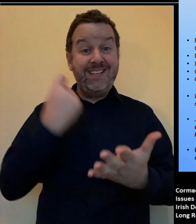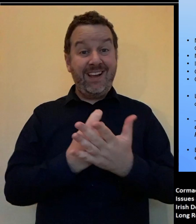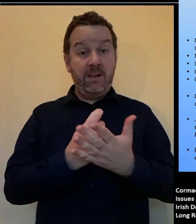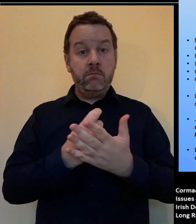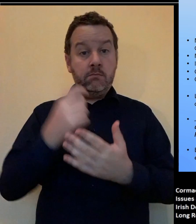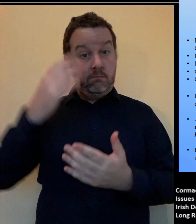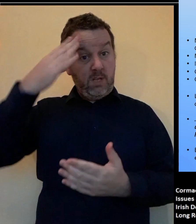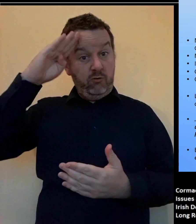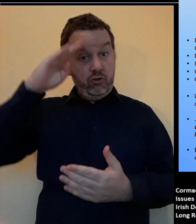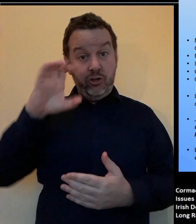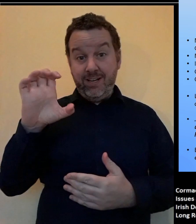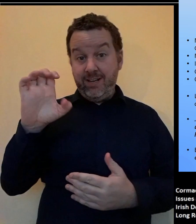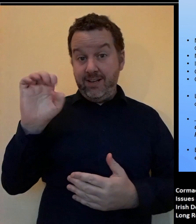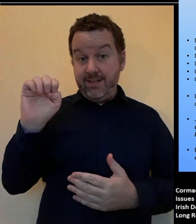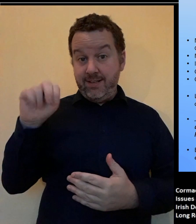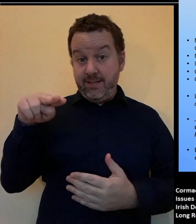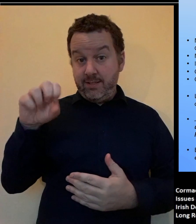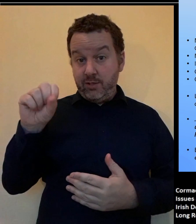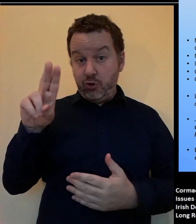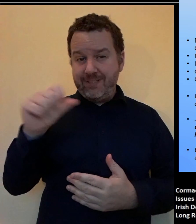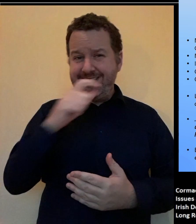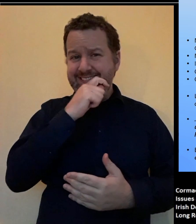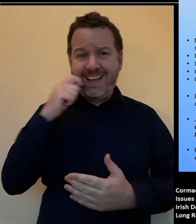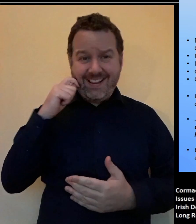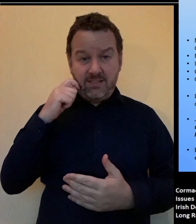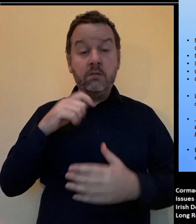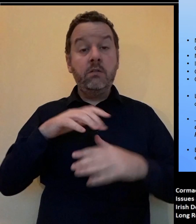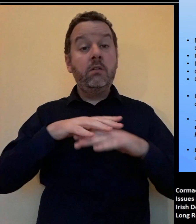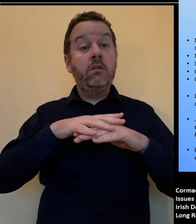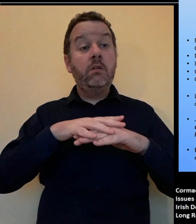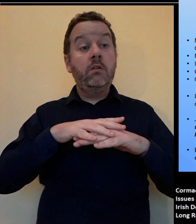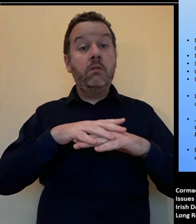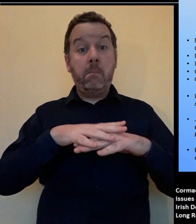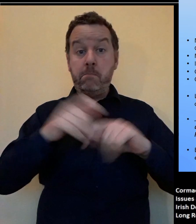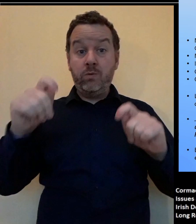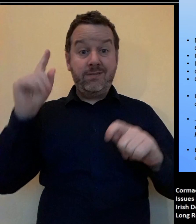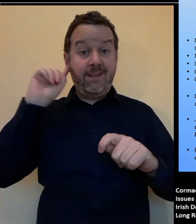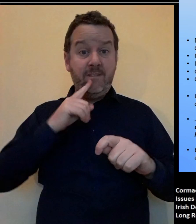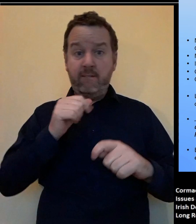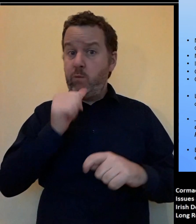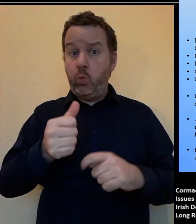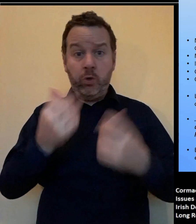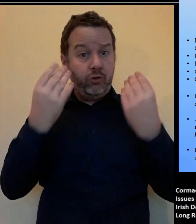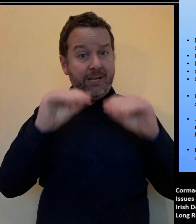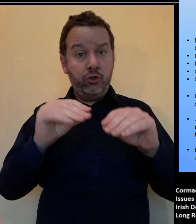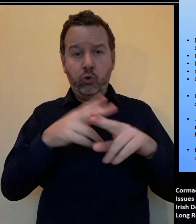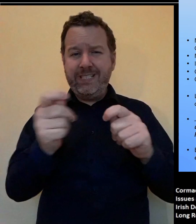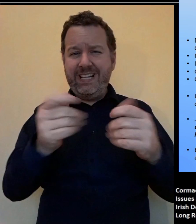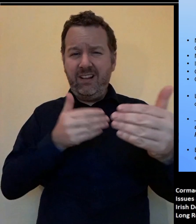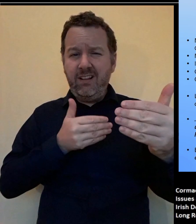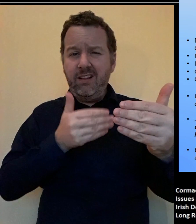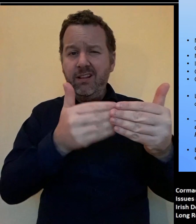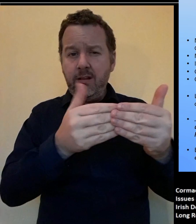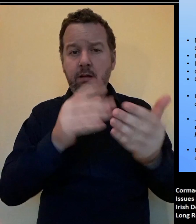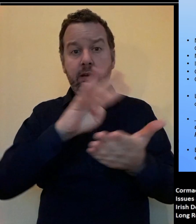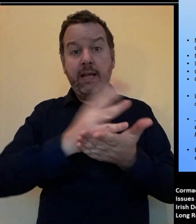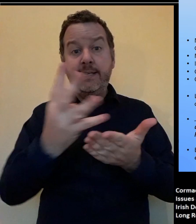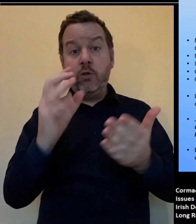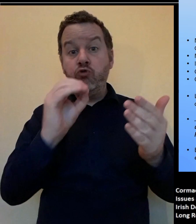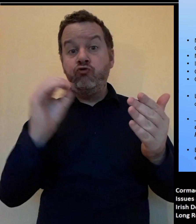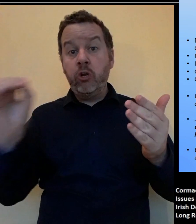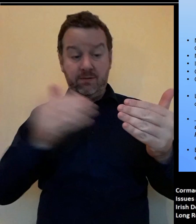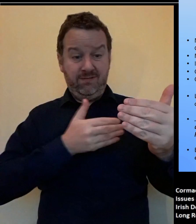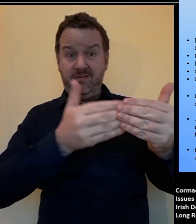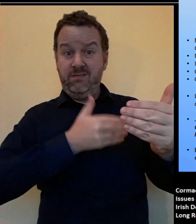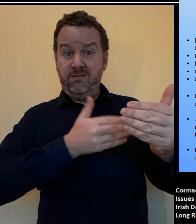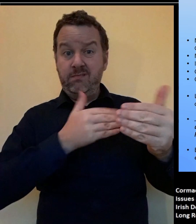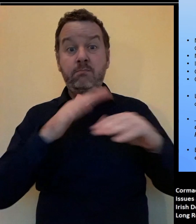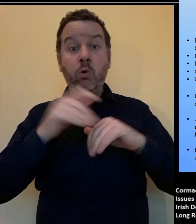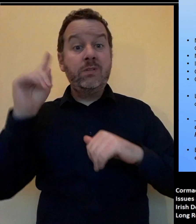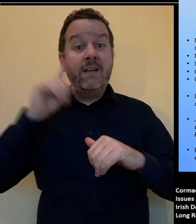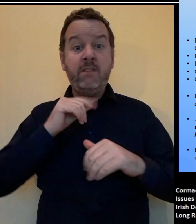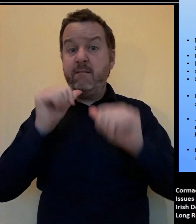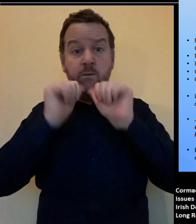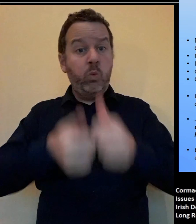Until the turn of the century, according to the Irish census, most 'deaf and dumb' people were uneducated,